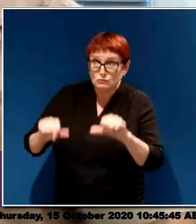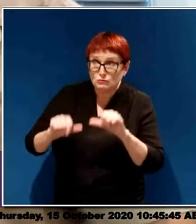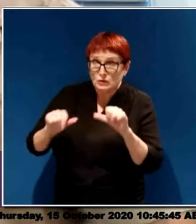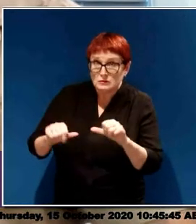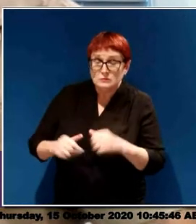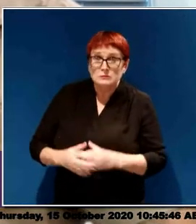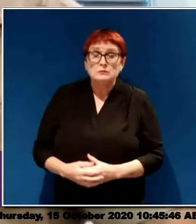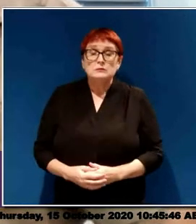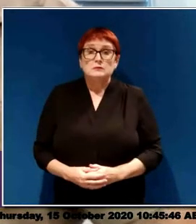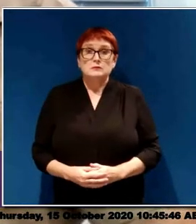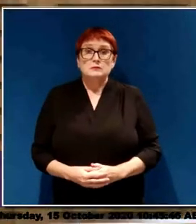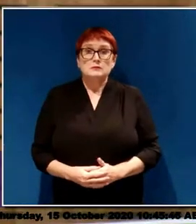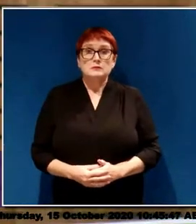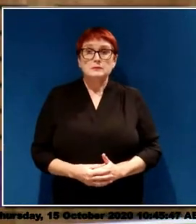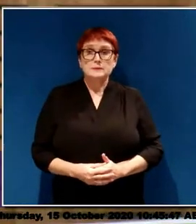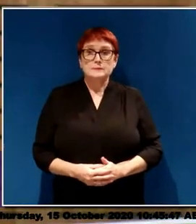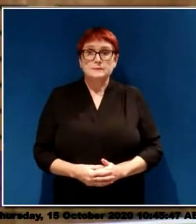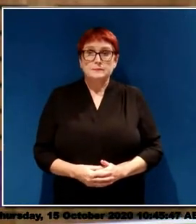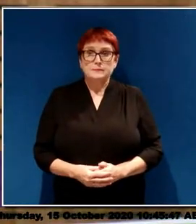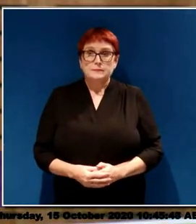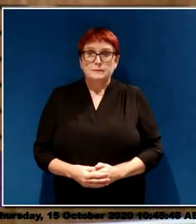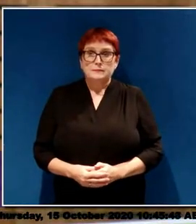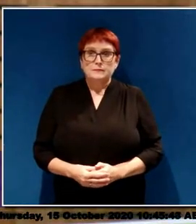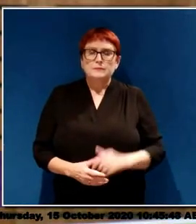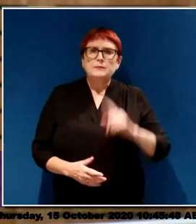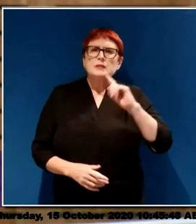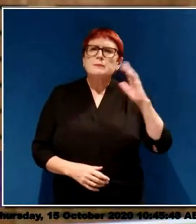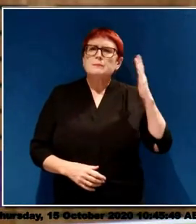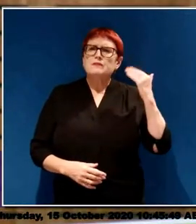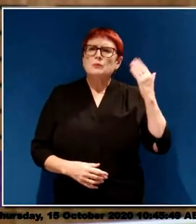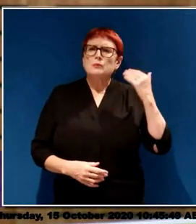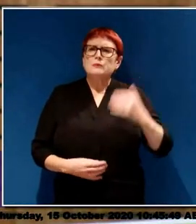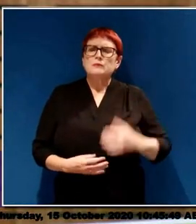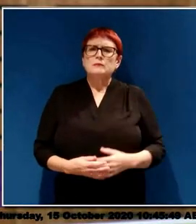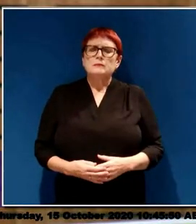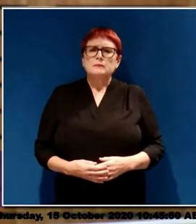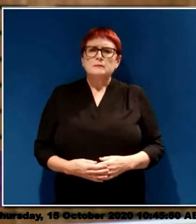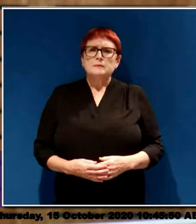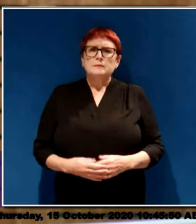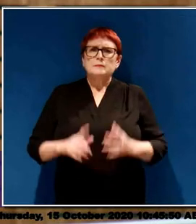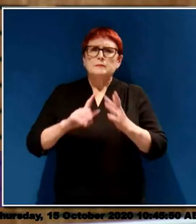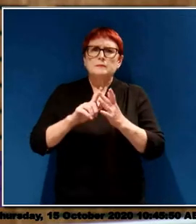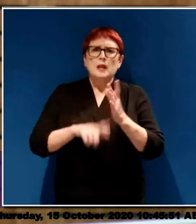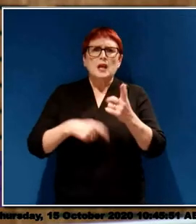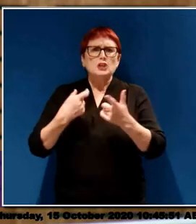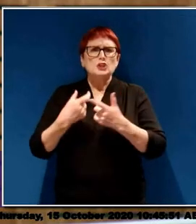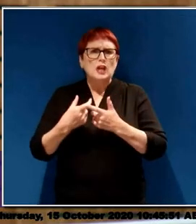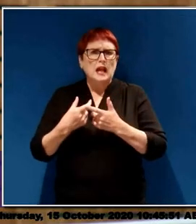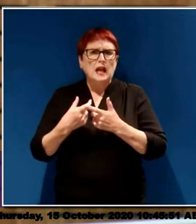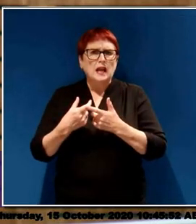You've explained, I think, that Jack didn't qualify for a teacher's aide